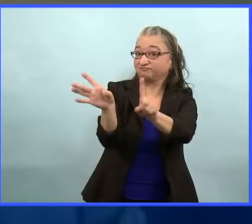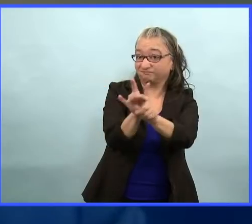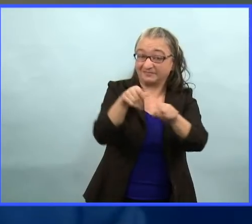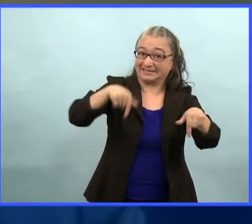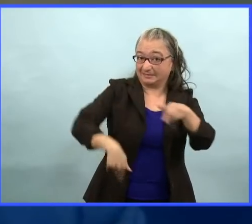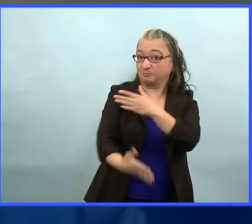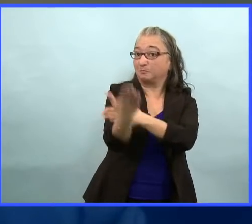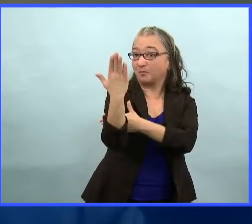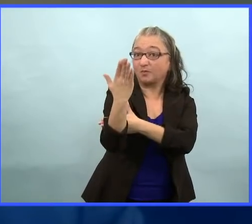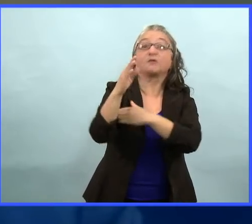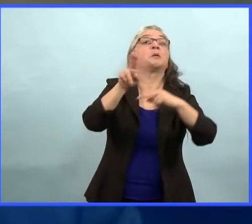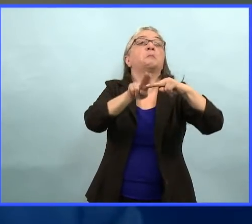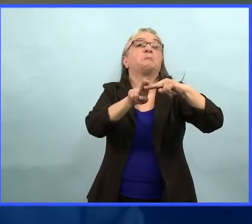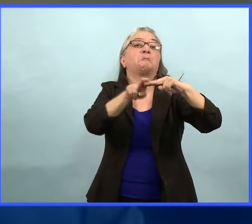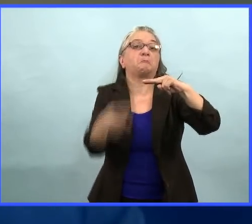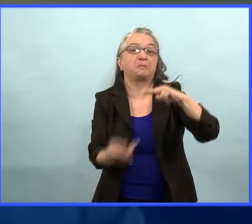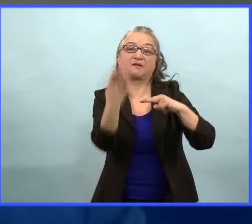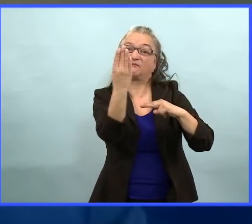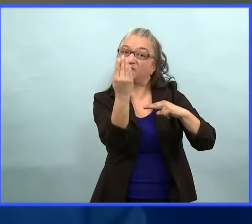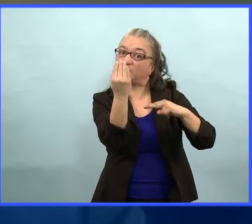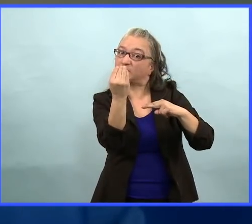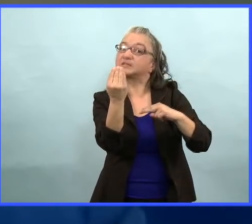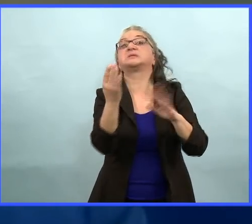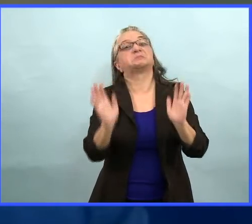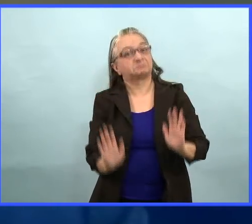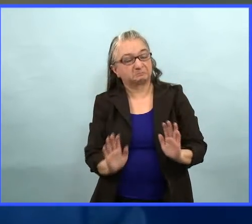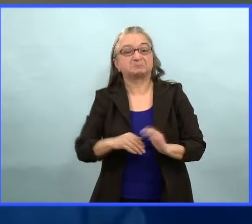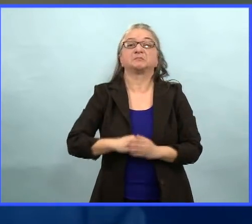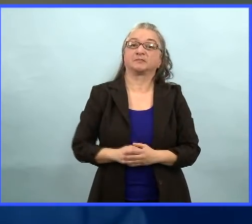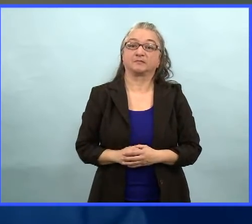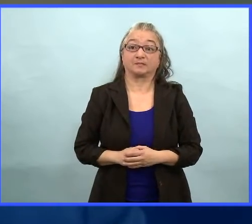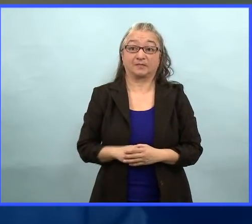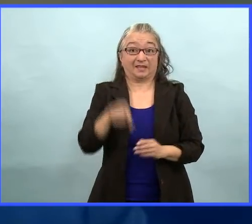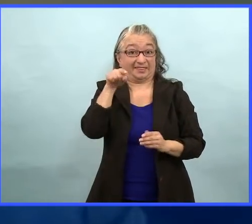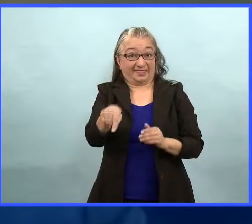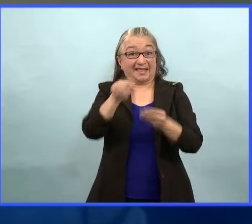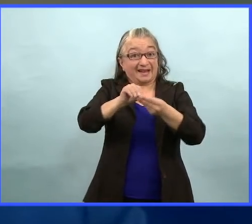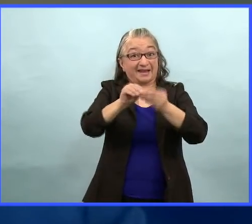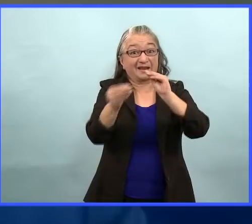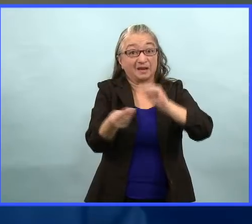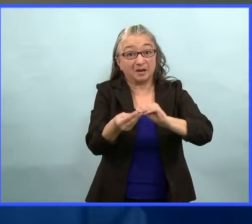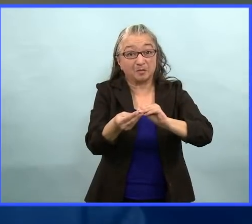from yesterday the good news is that these numbers have continued to plateau in recent days